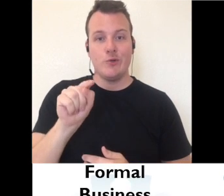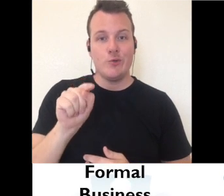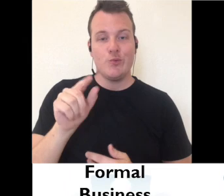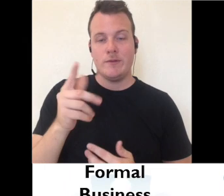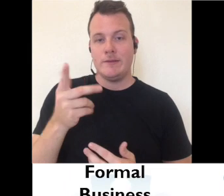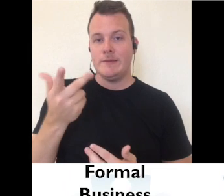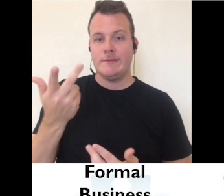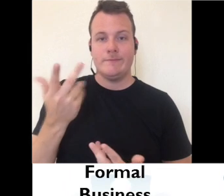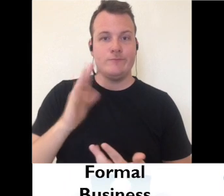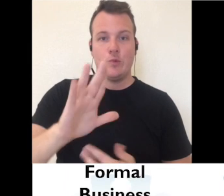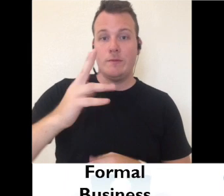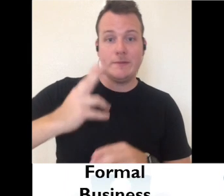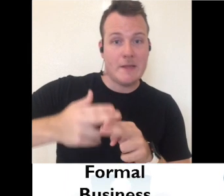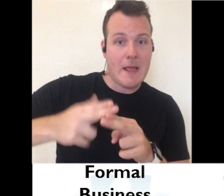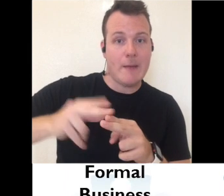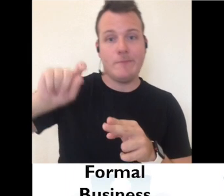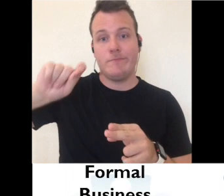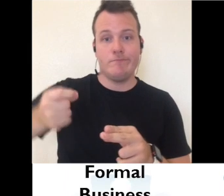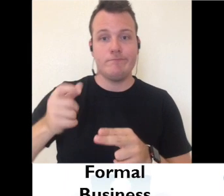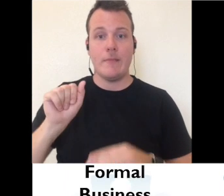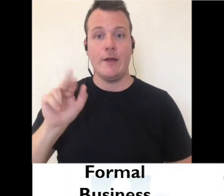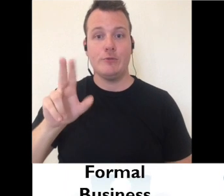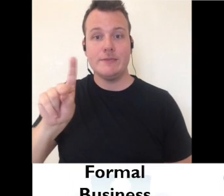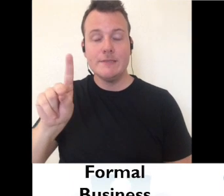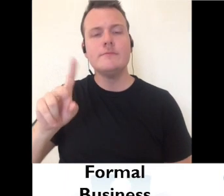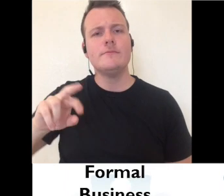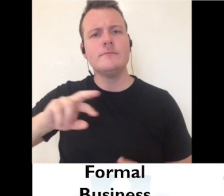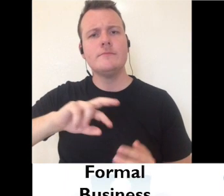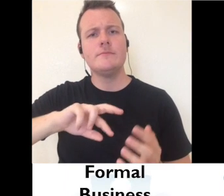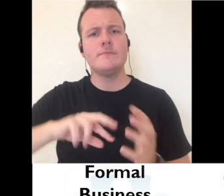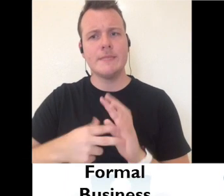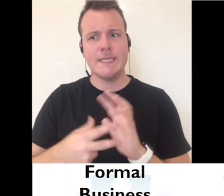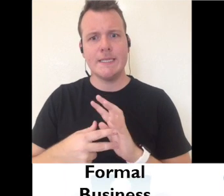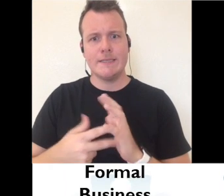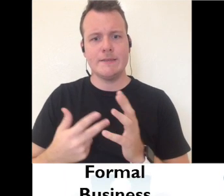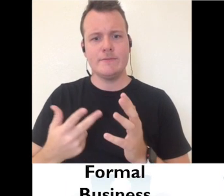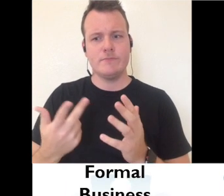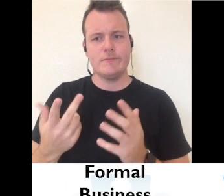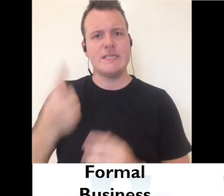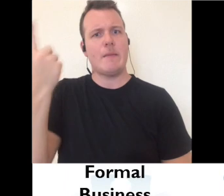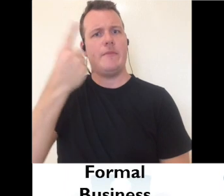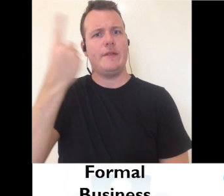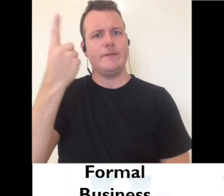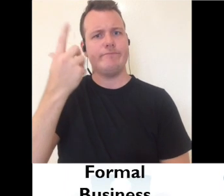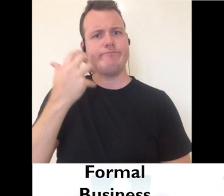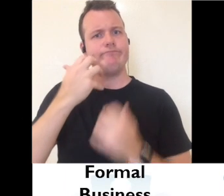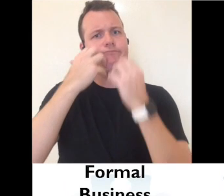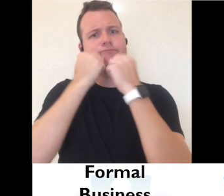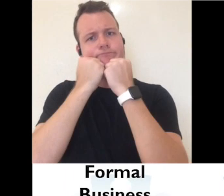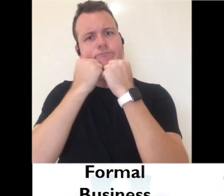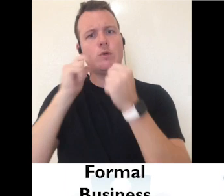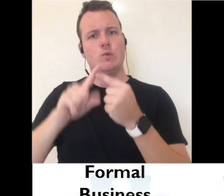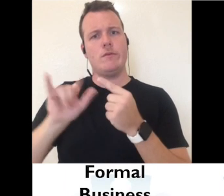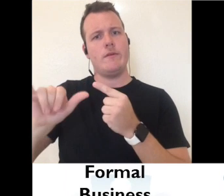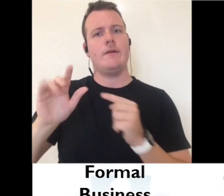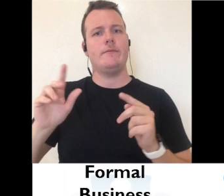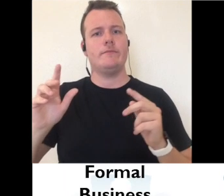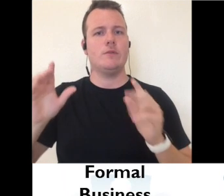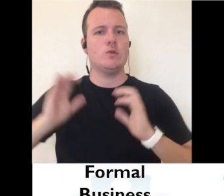that means- that means a certain thing to the- to the consumers. And so your